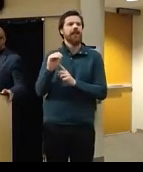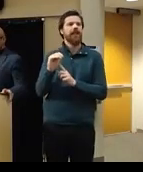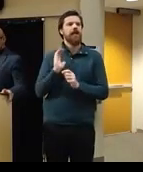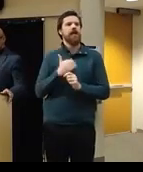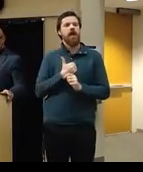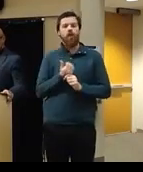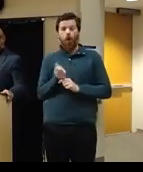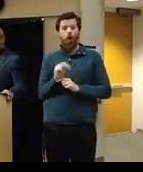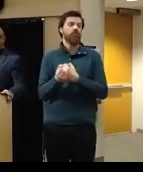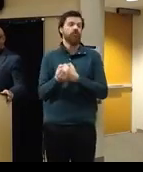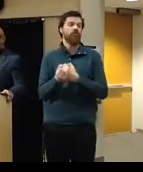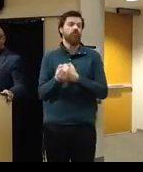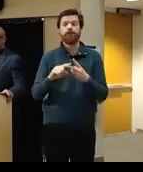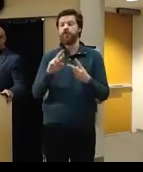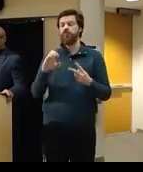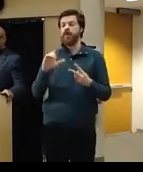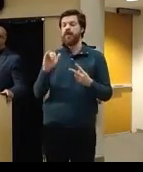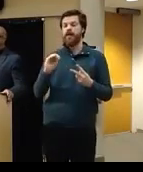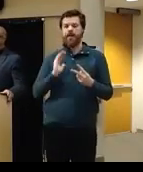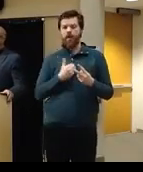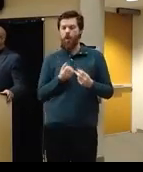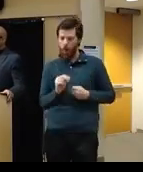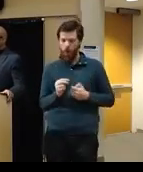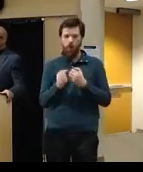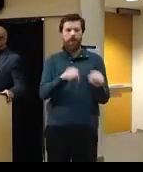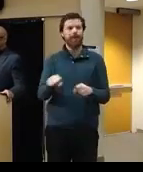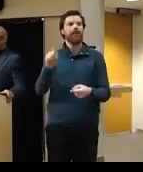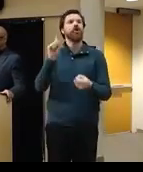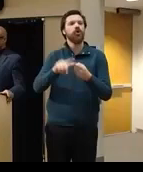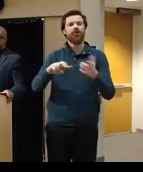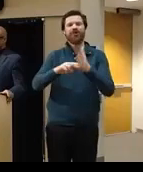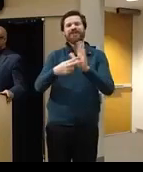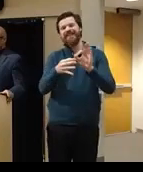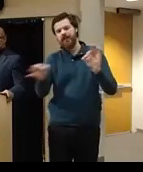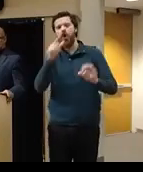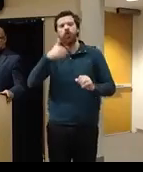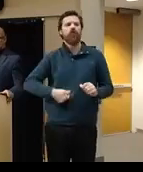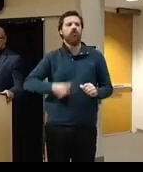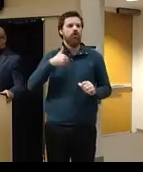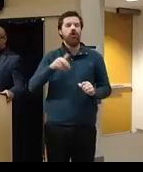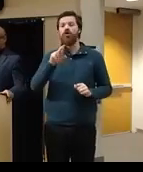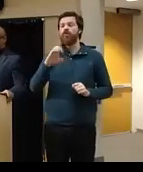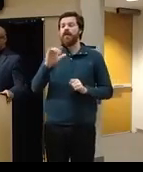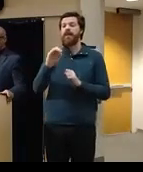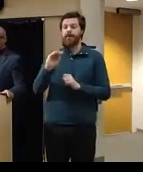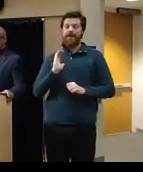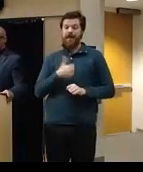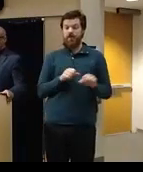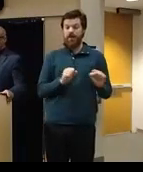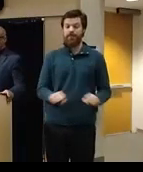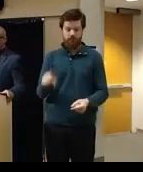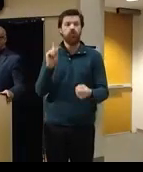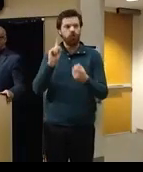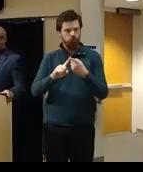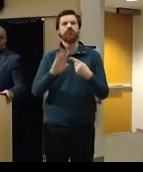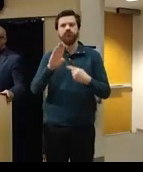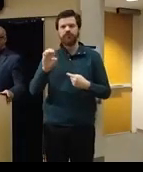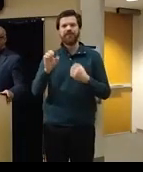freedom and reclaim our own ability to Define who we are and reclaim our ability to be free